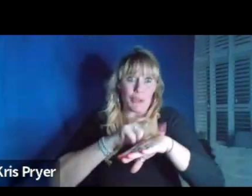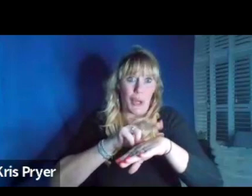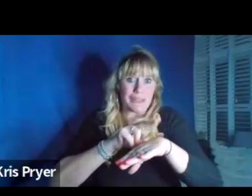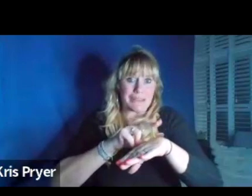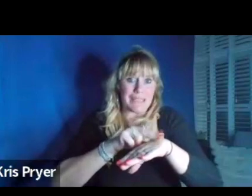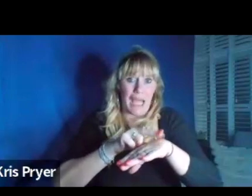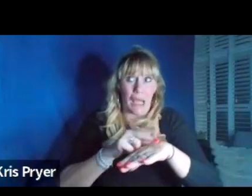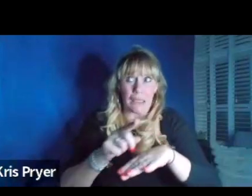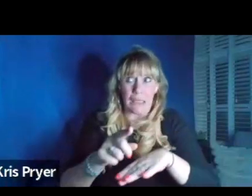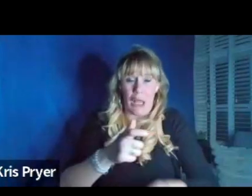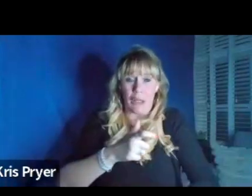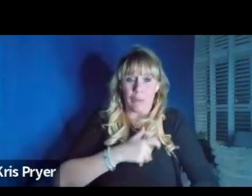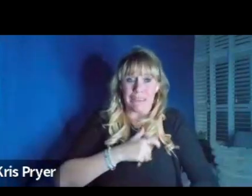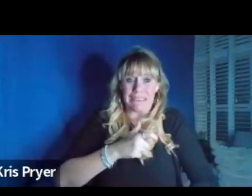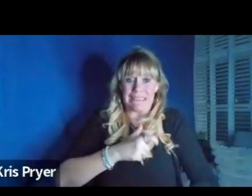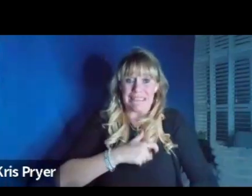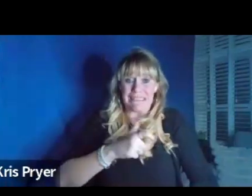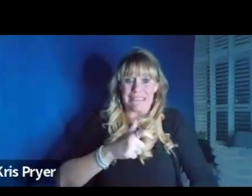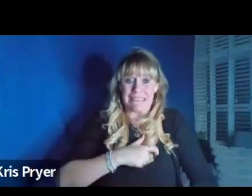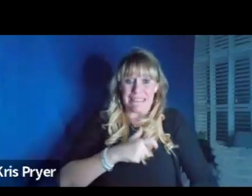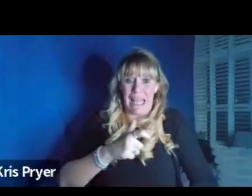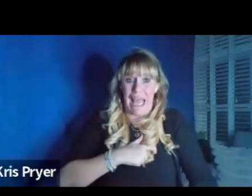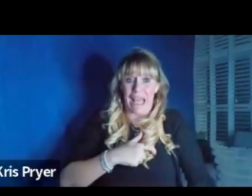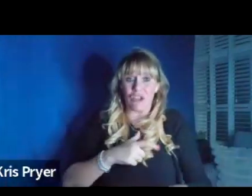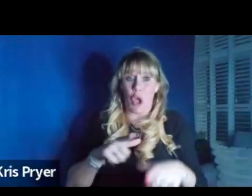I was scared to go for my cervical smear